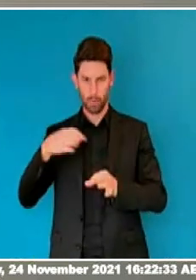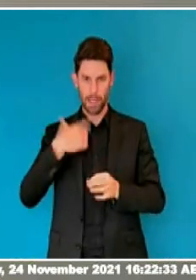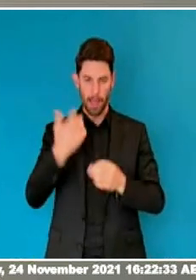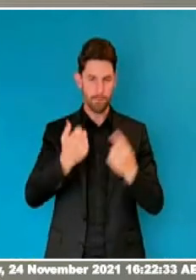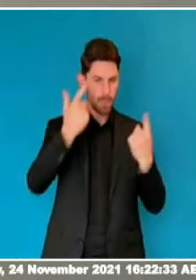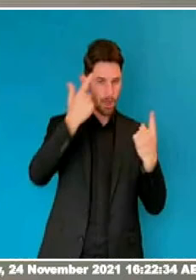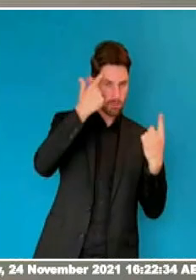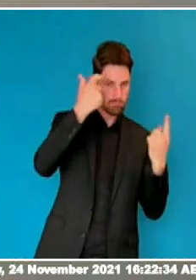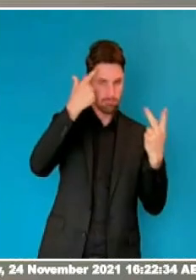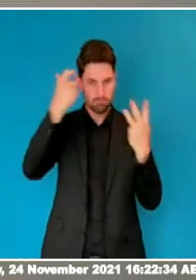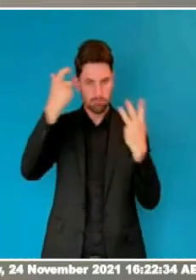over the coming years.